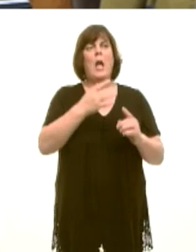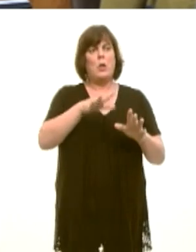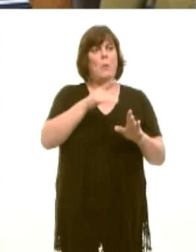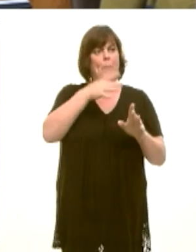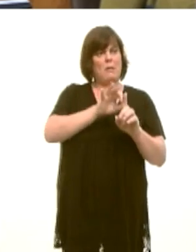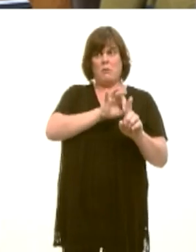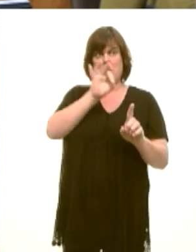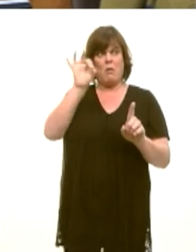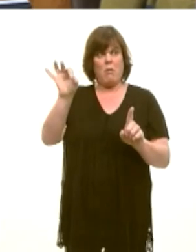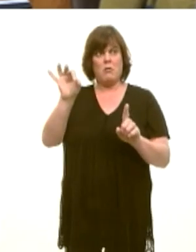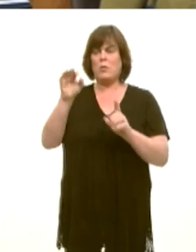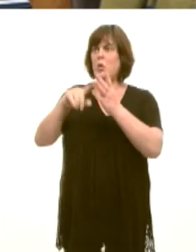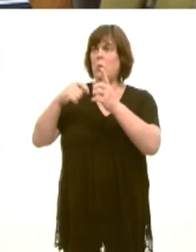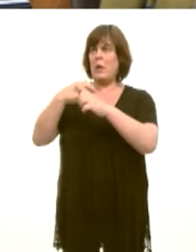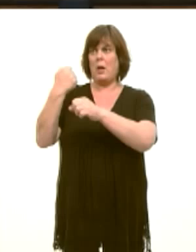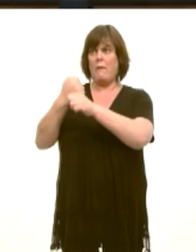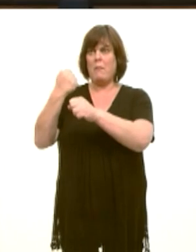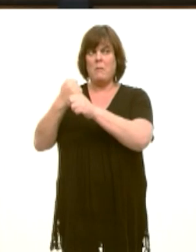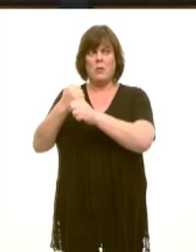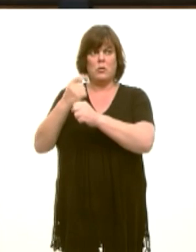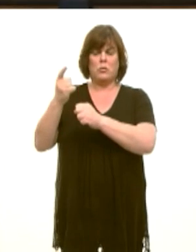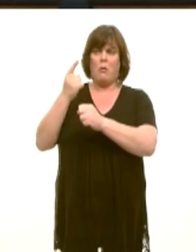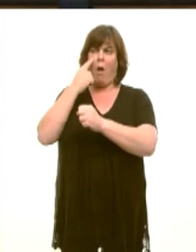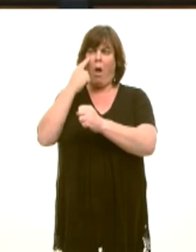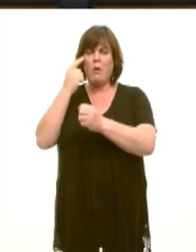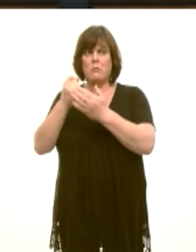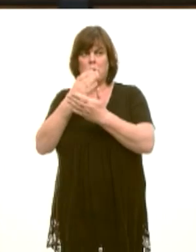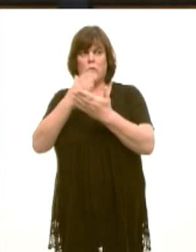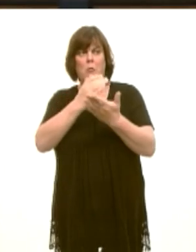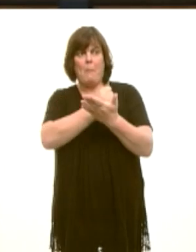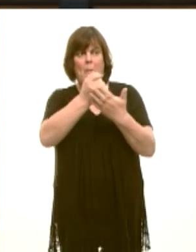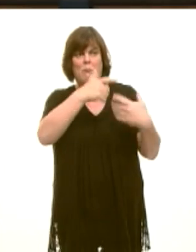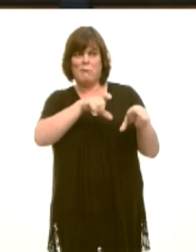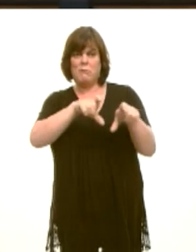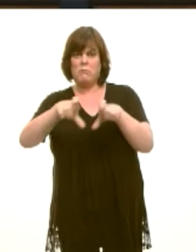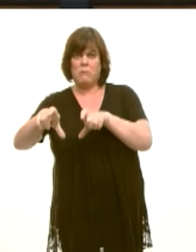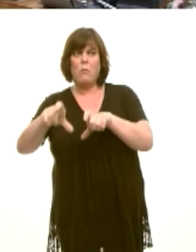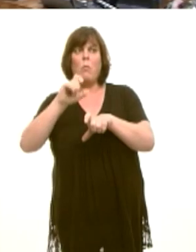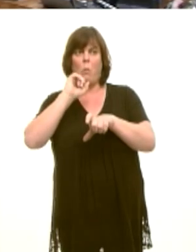whose responsibility it is, such as it is, for ensuring that banks keep a network of